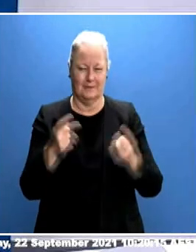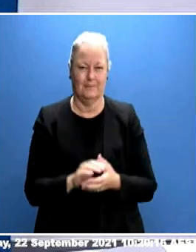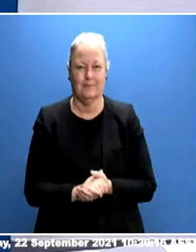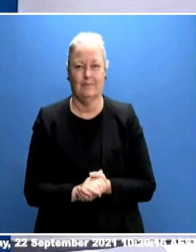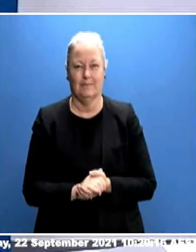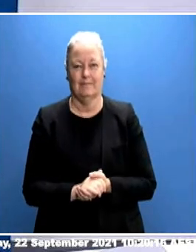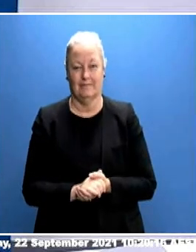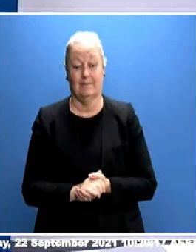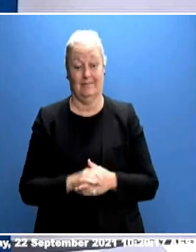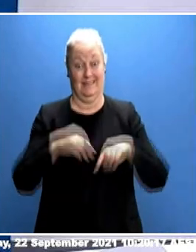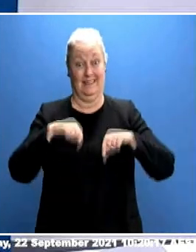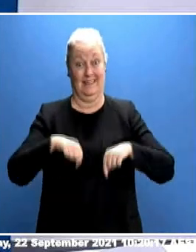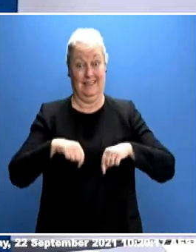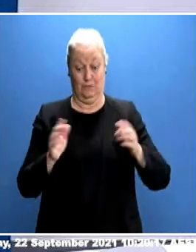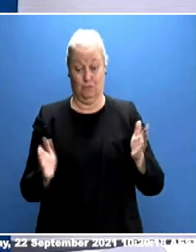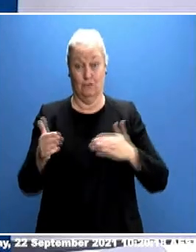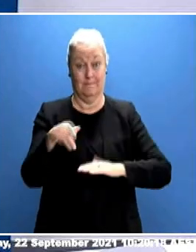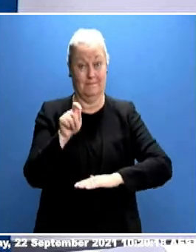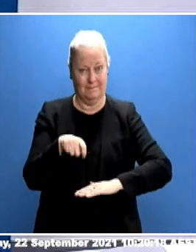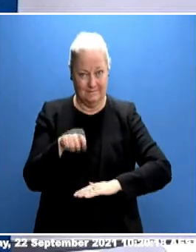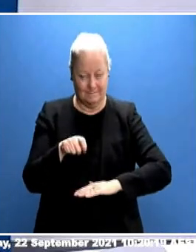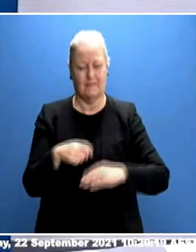You have, in the same hearing room with you, Commissioner Mason.